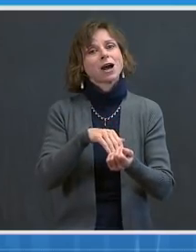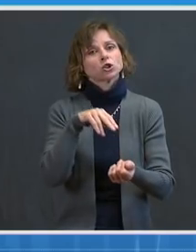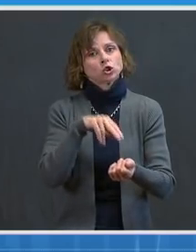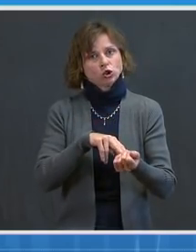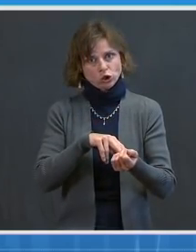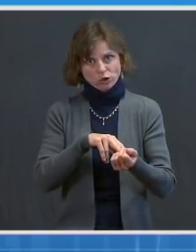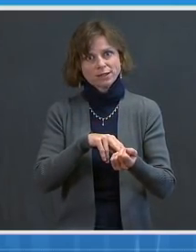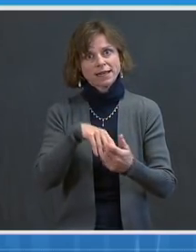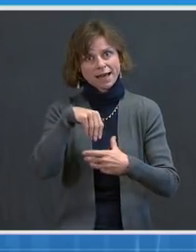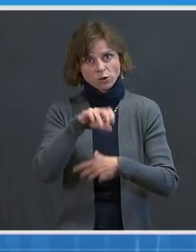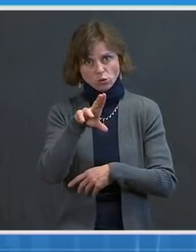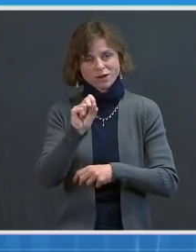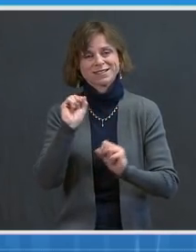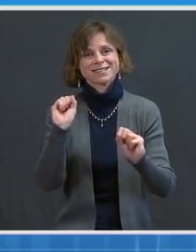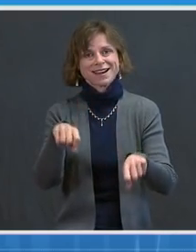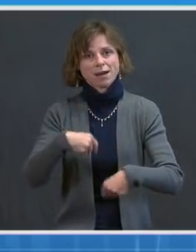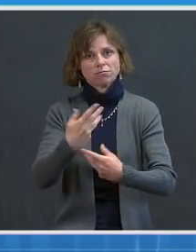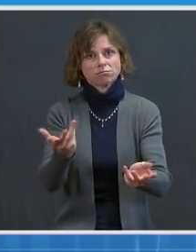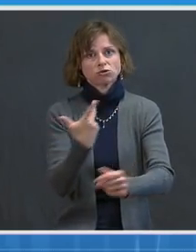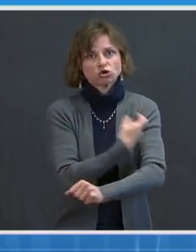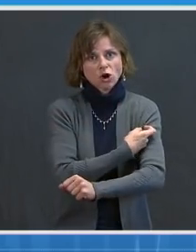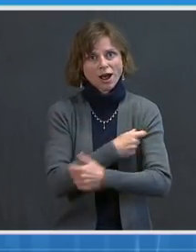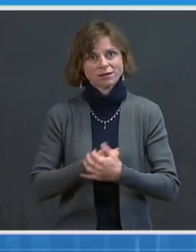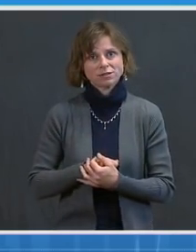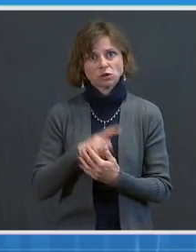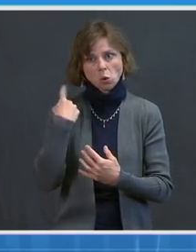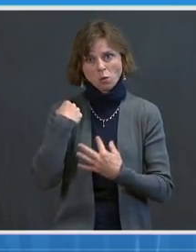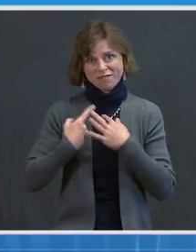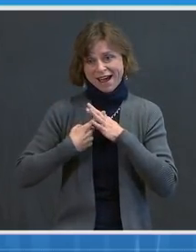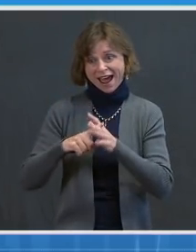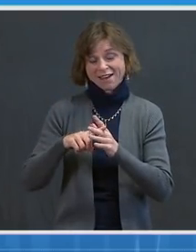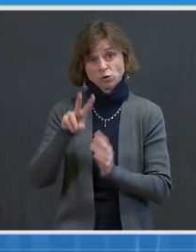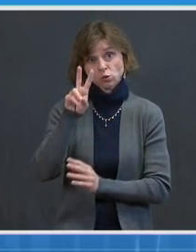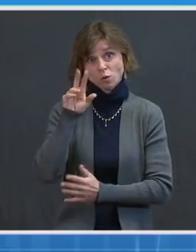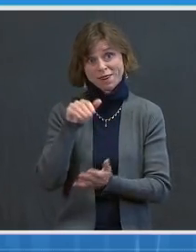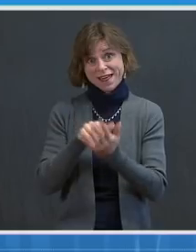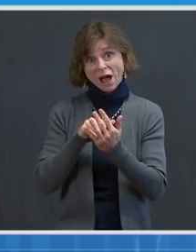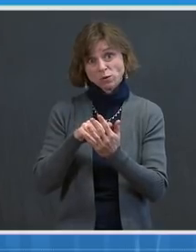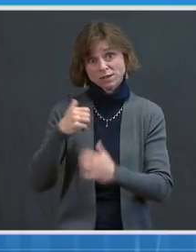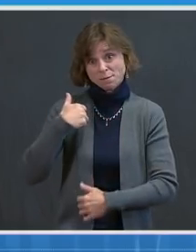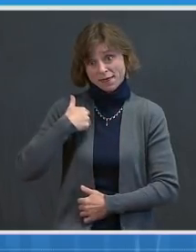We've mobilized more than 2,000 military men and women to support community vaccination sites.